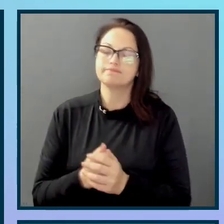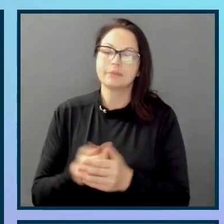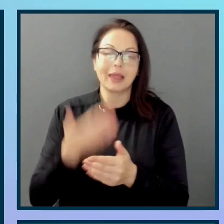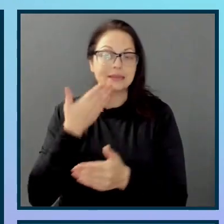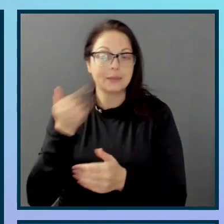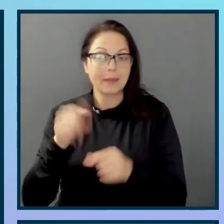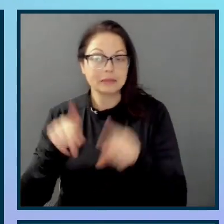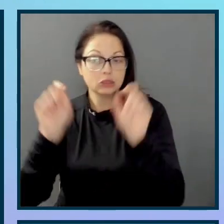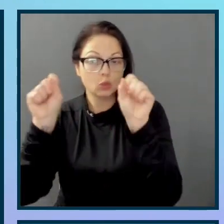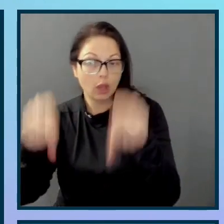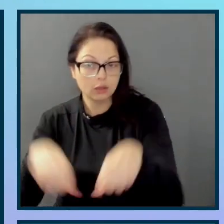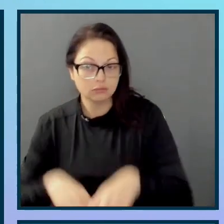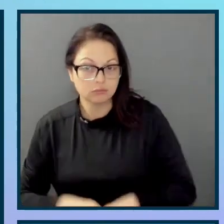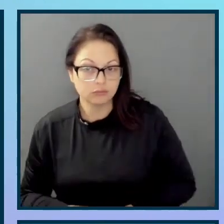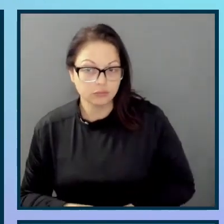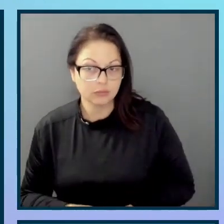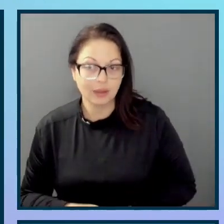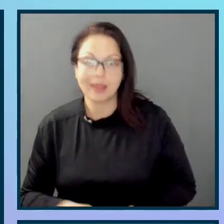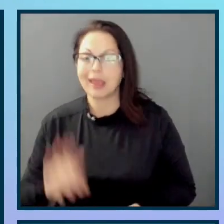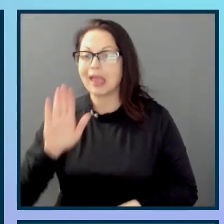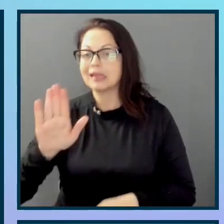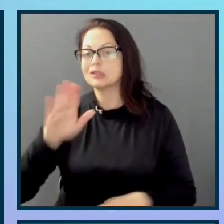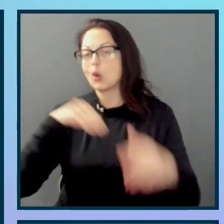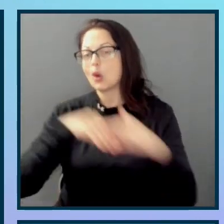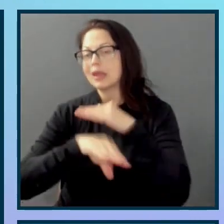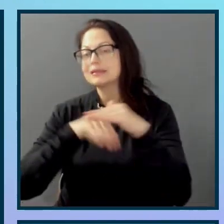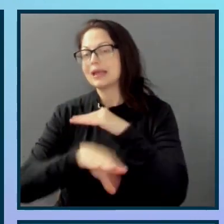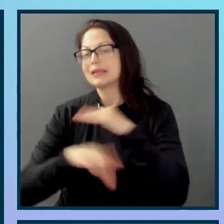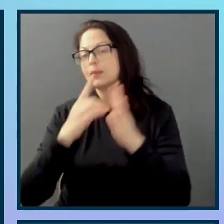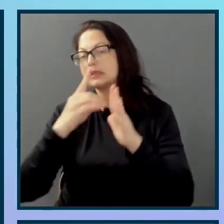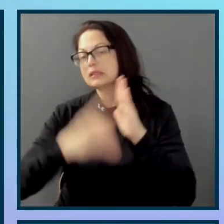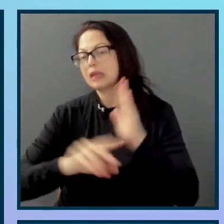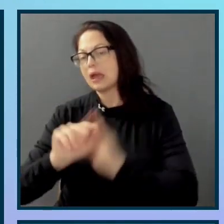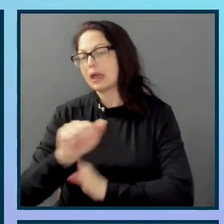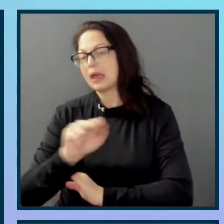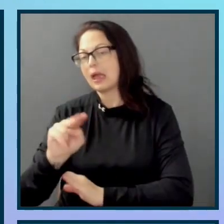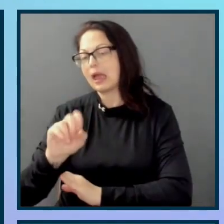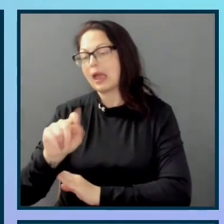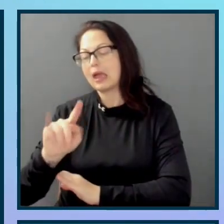And your accessibility design annotations, if you've documented them, during the design phase,